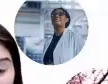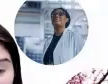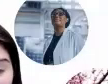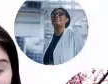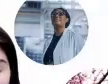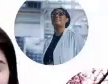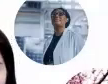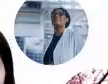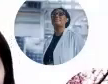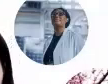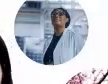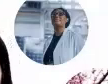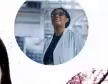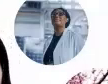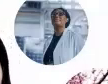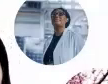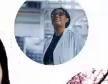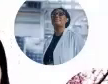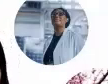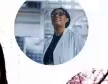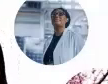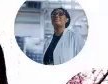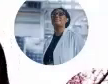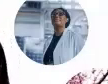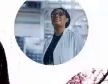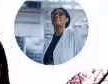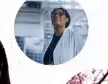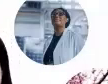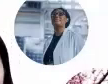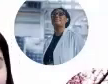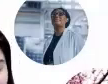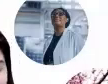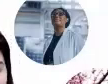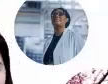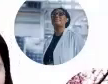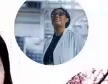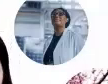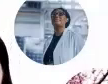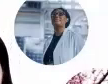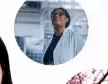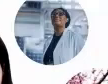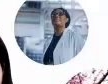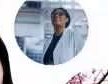being provided today. As well as ASL interpretation.